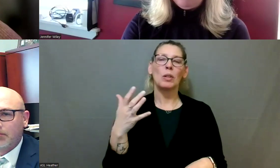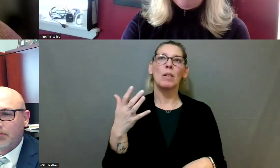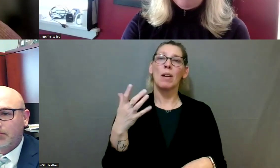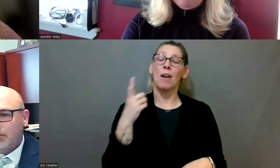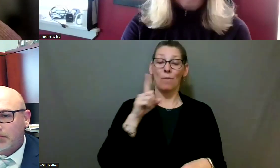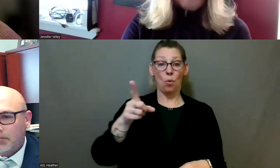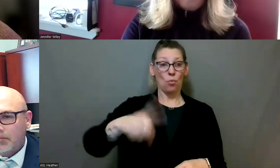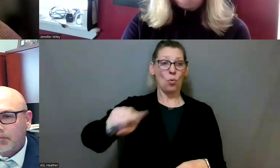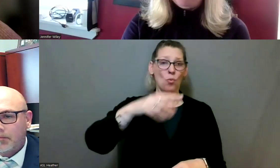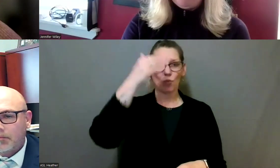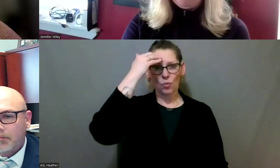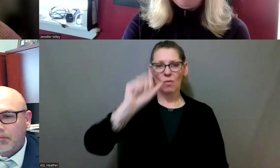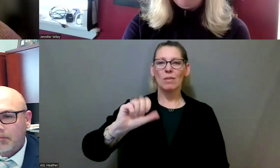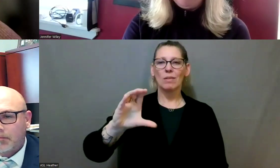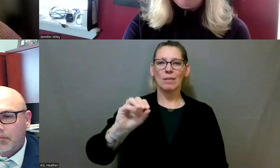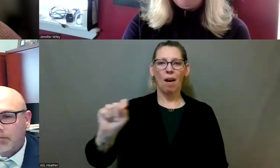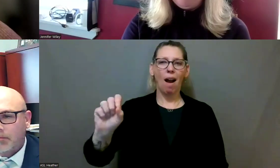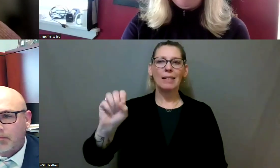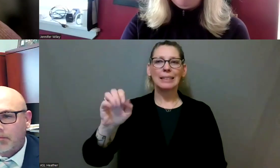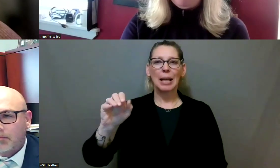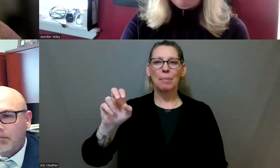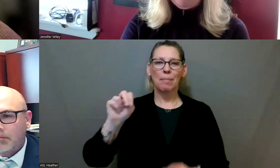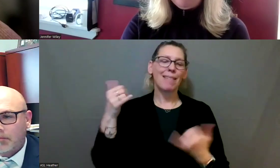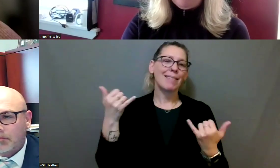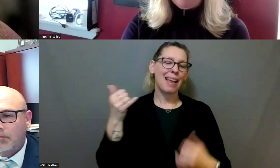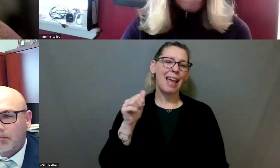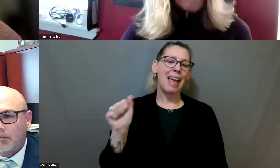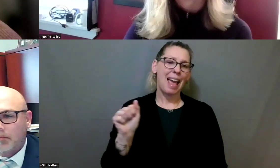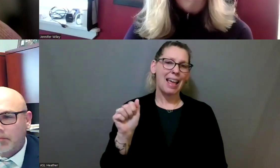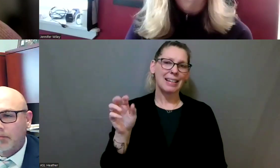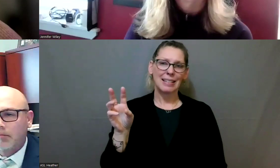of you who know Scott Sean he was our he's a awsp now um but when I was doing my student